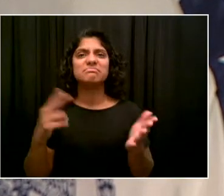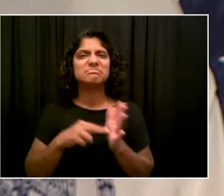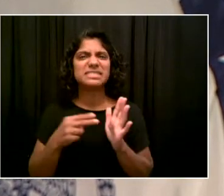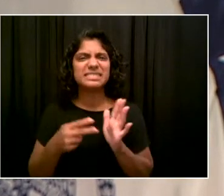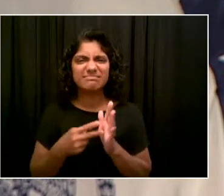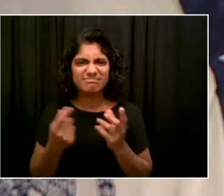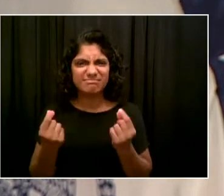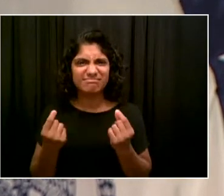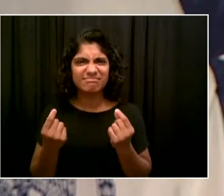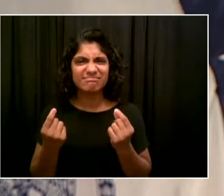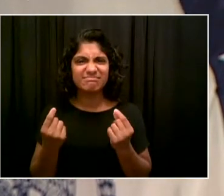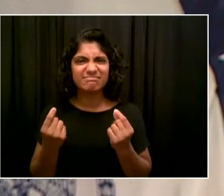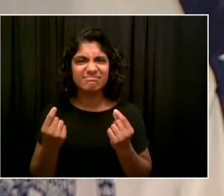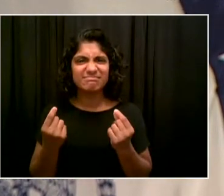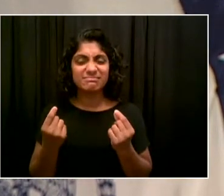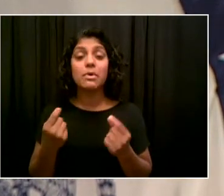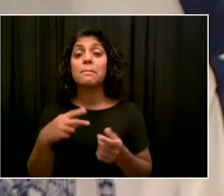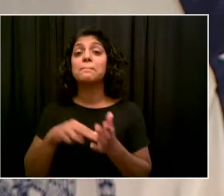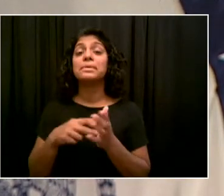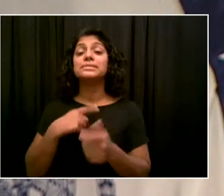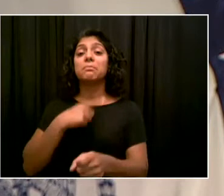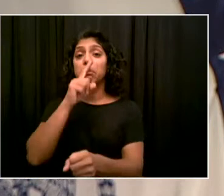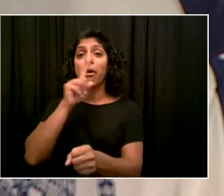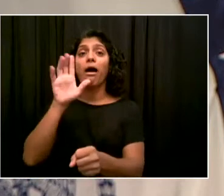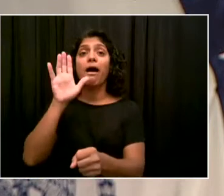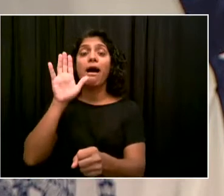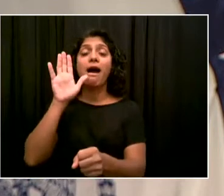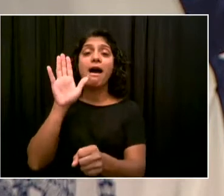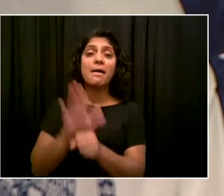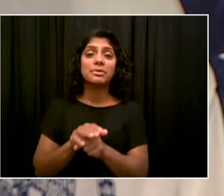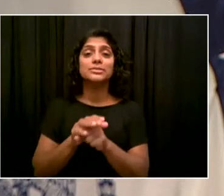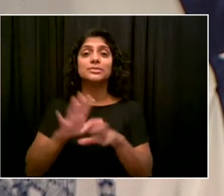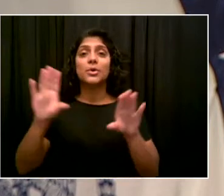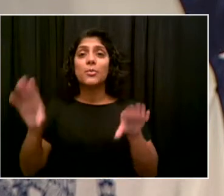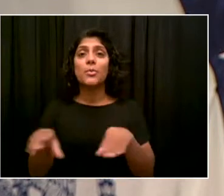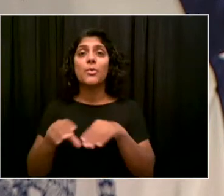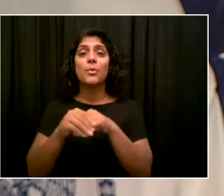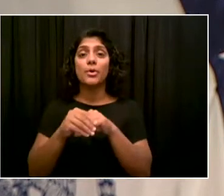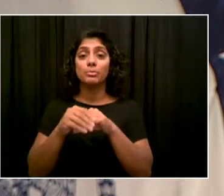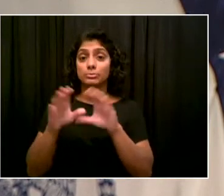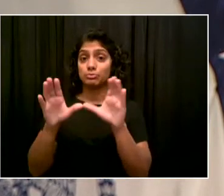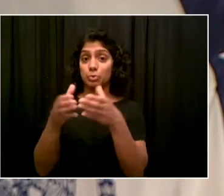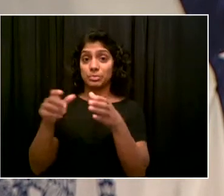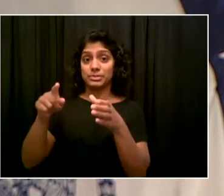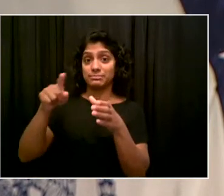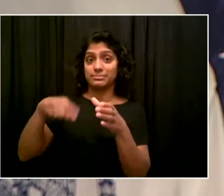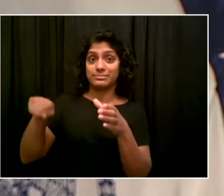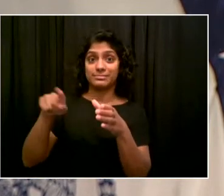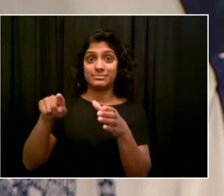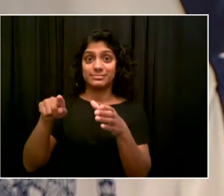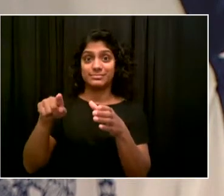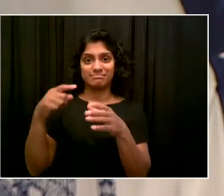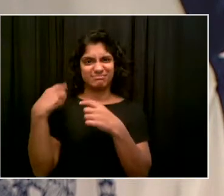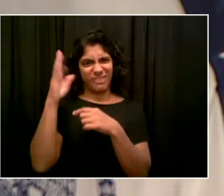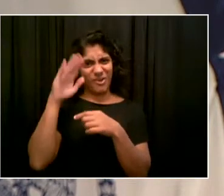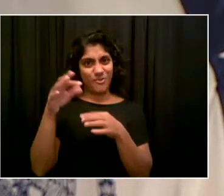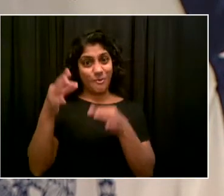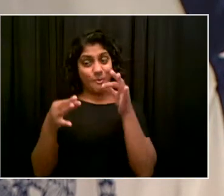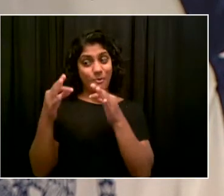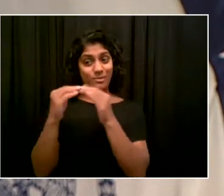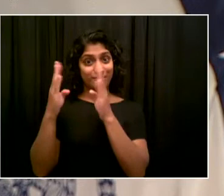ARE RINGING.